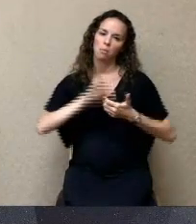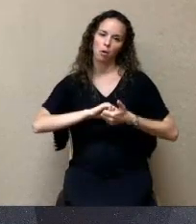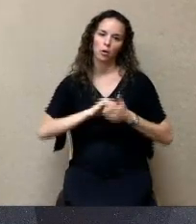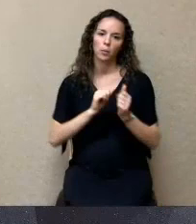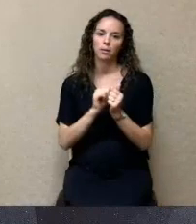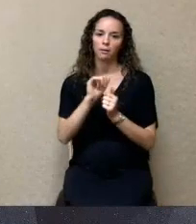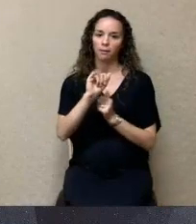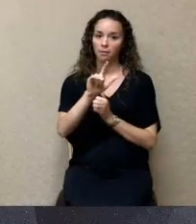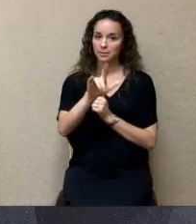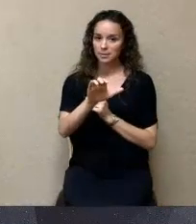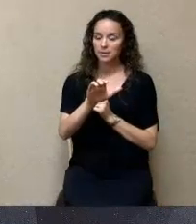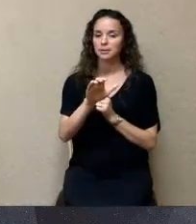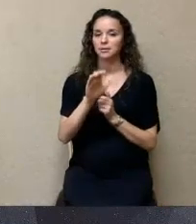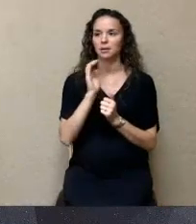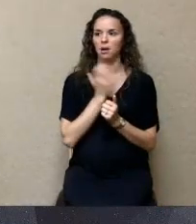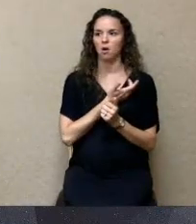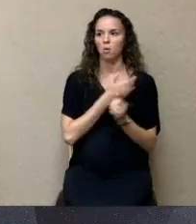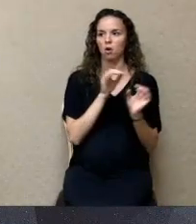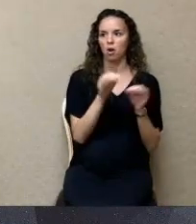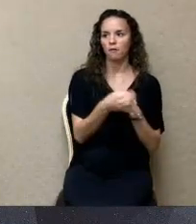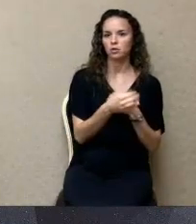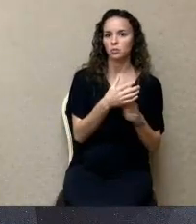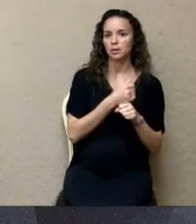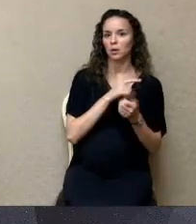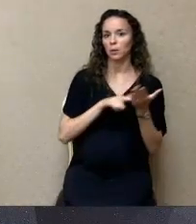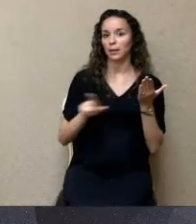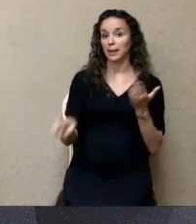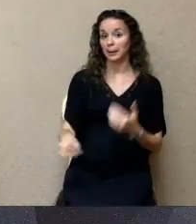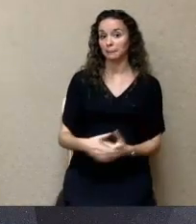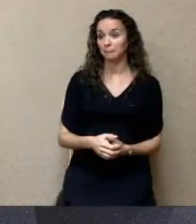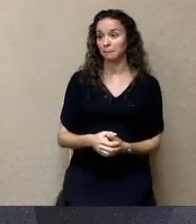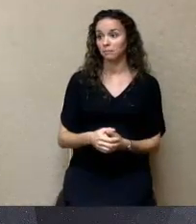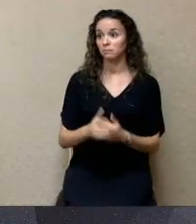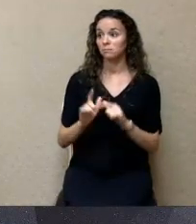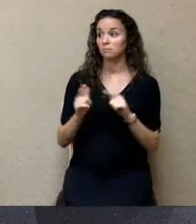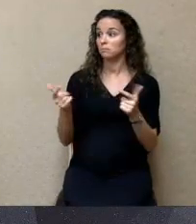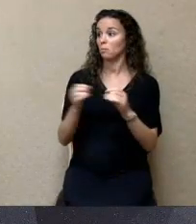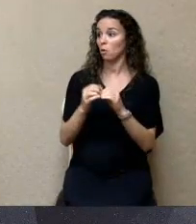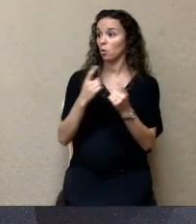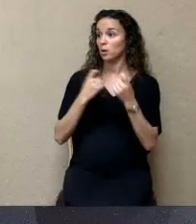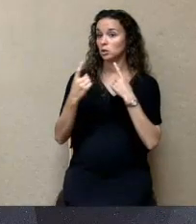and our offices to get what they need. So, more questions?